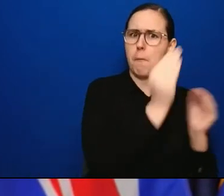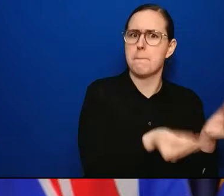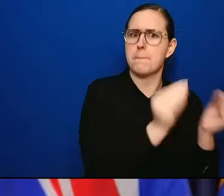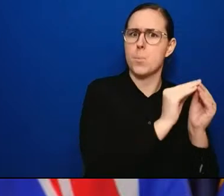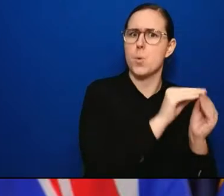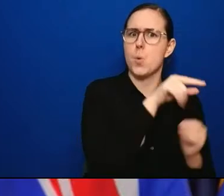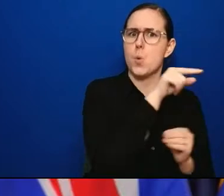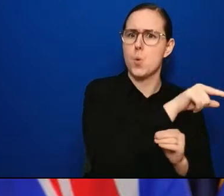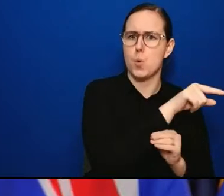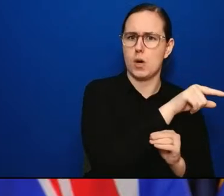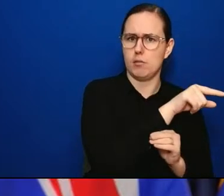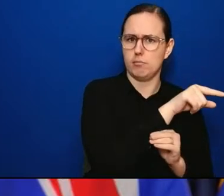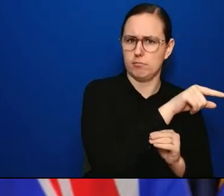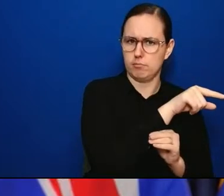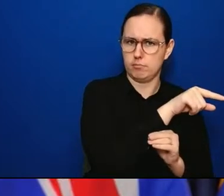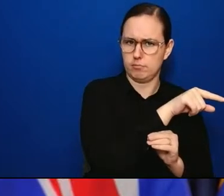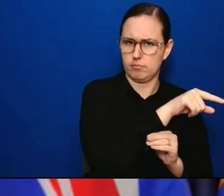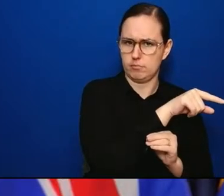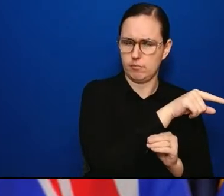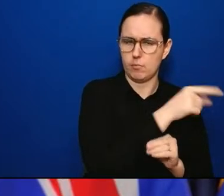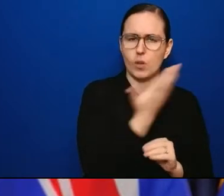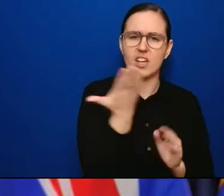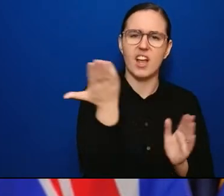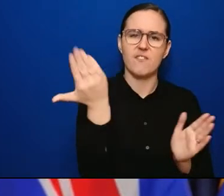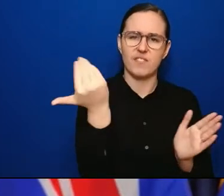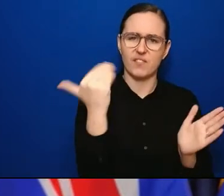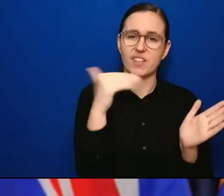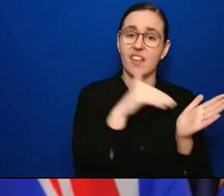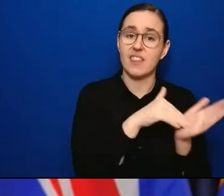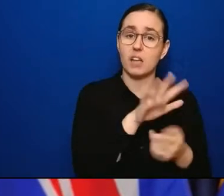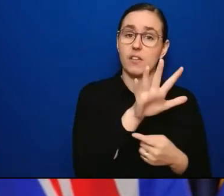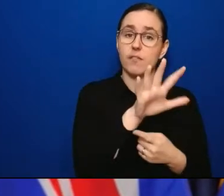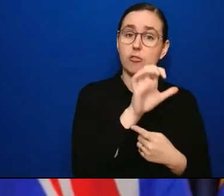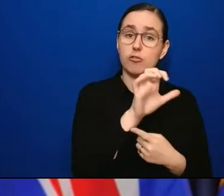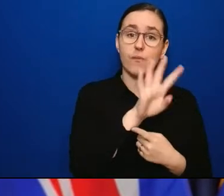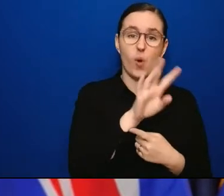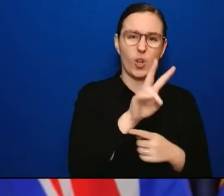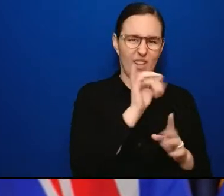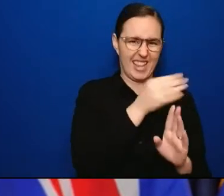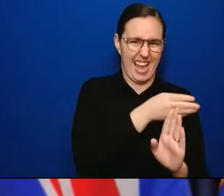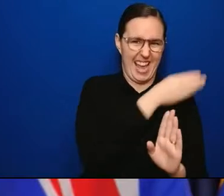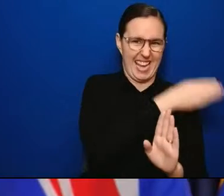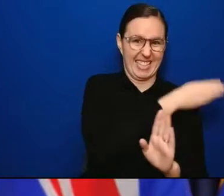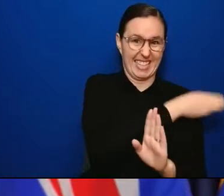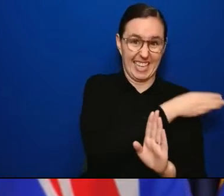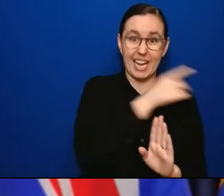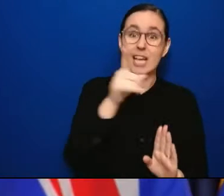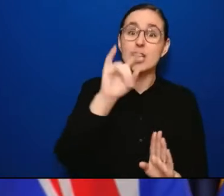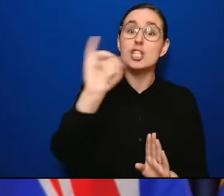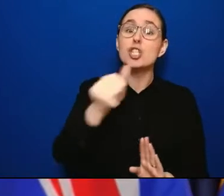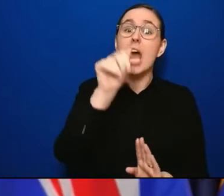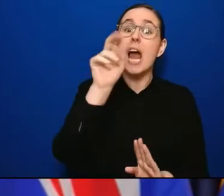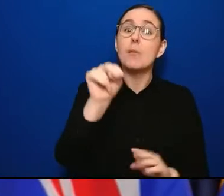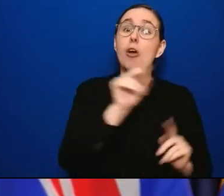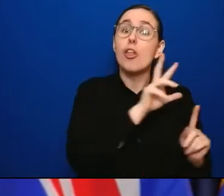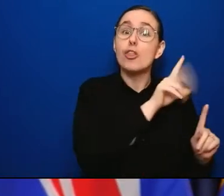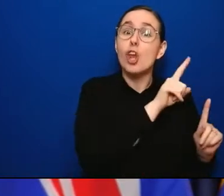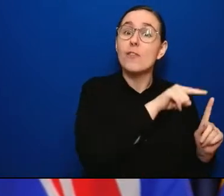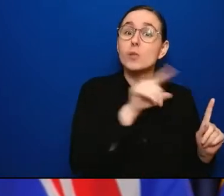5 14,079. February. 7th and